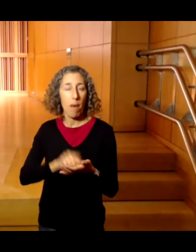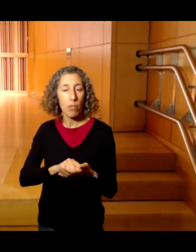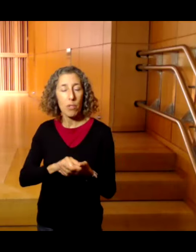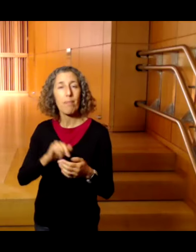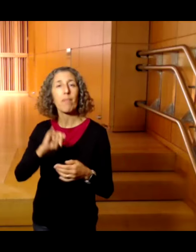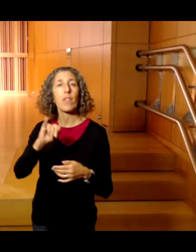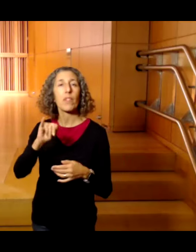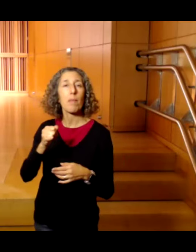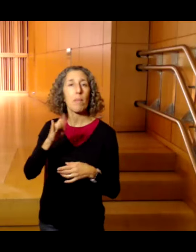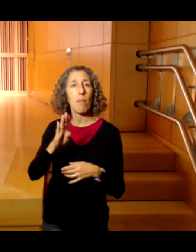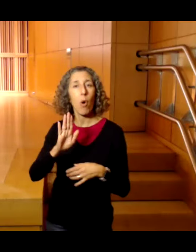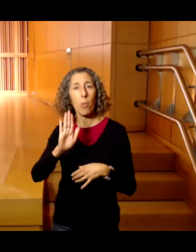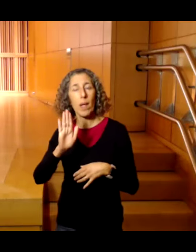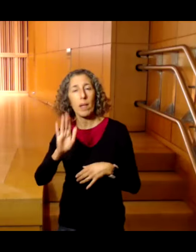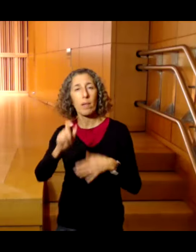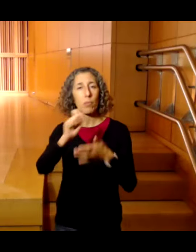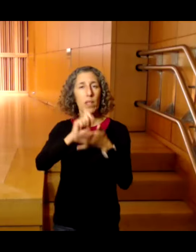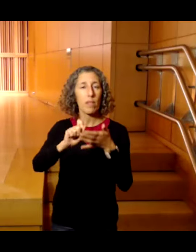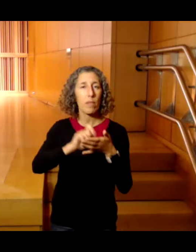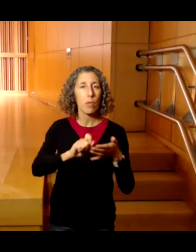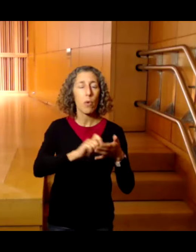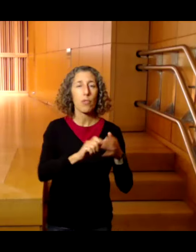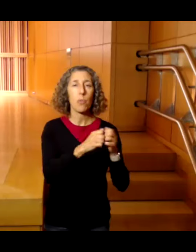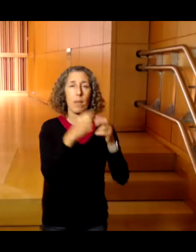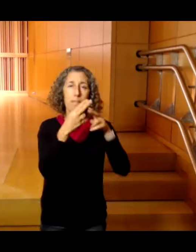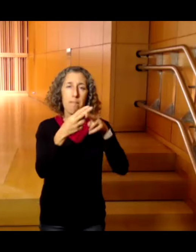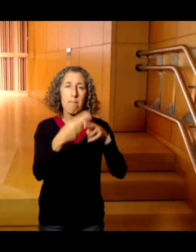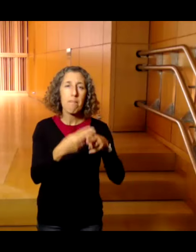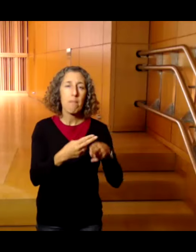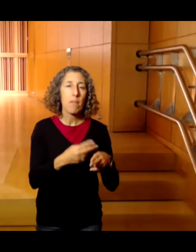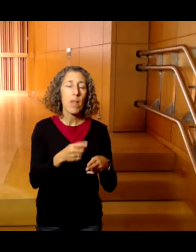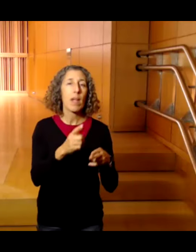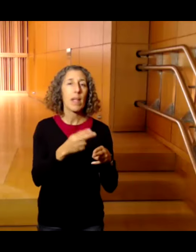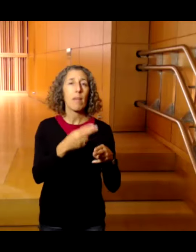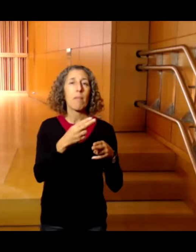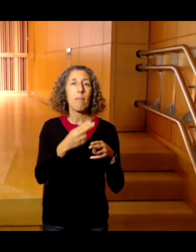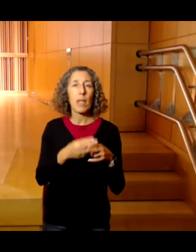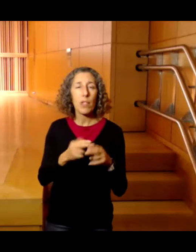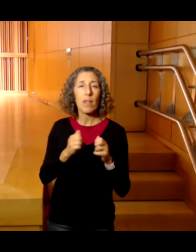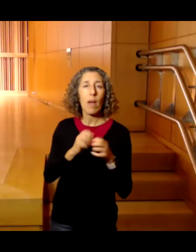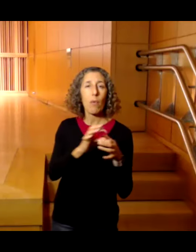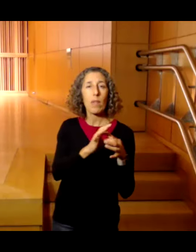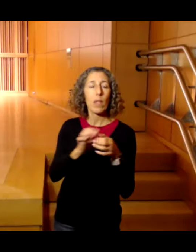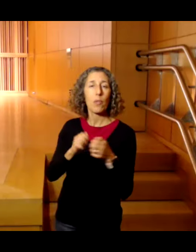Because in it, the maestro. is relentless in his pairing of religion and sexuality.